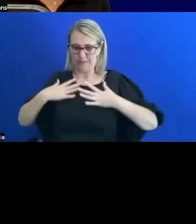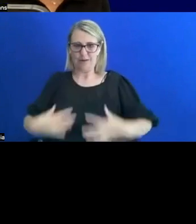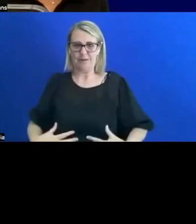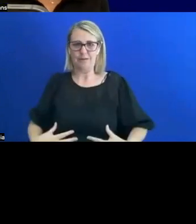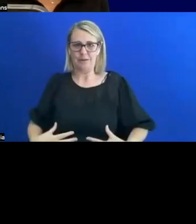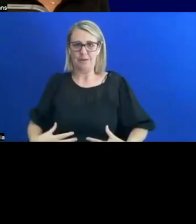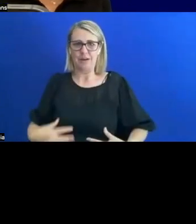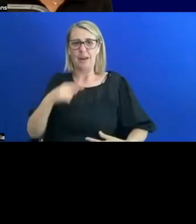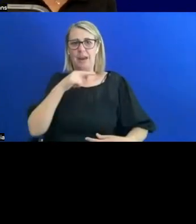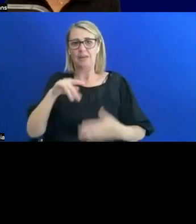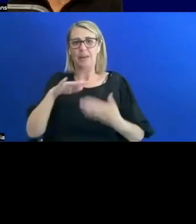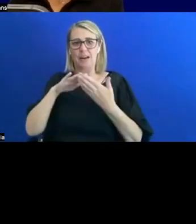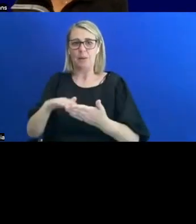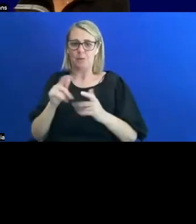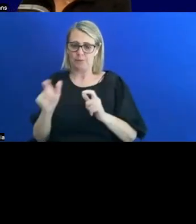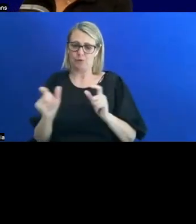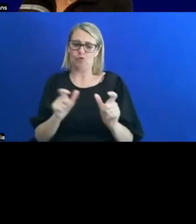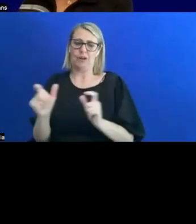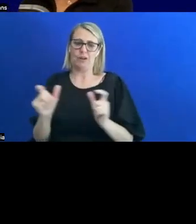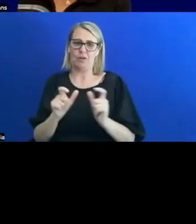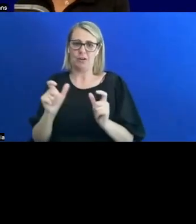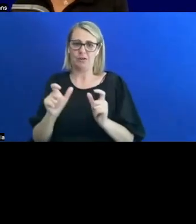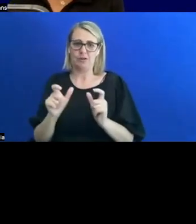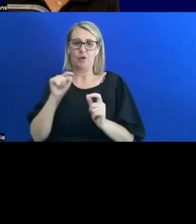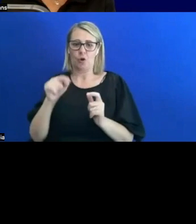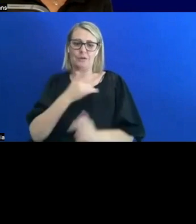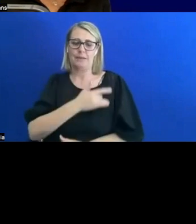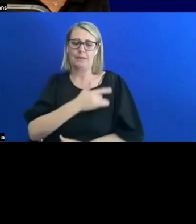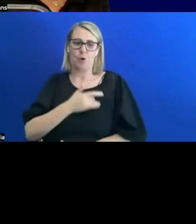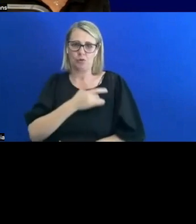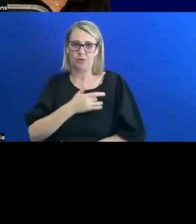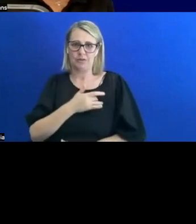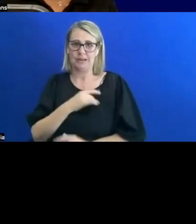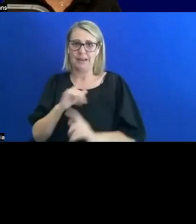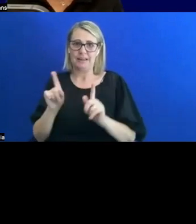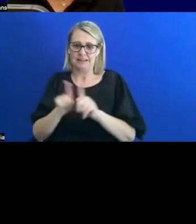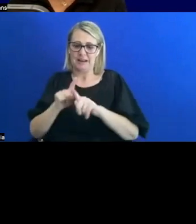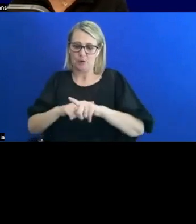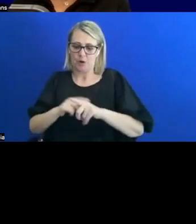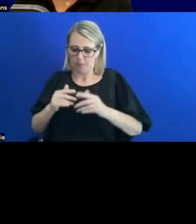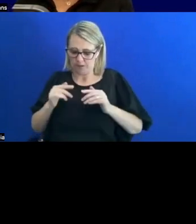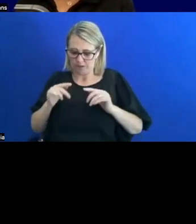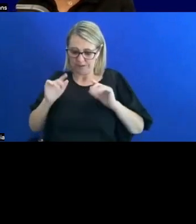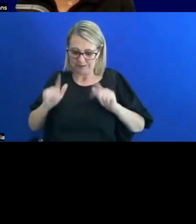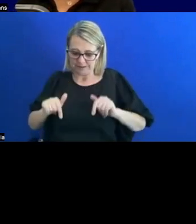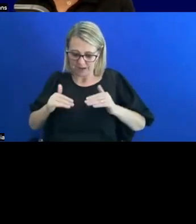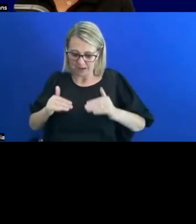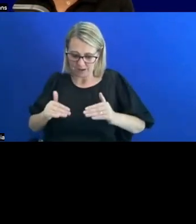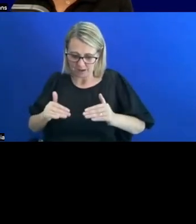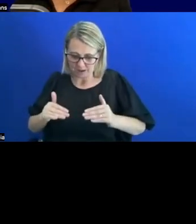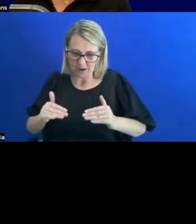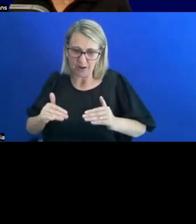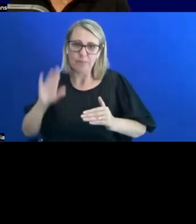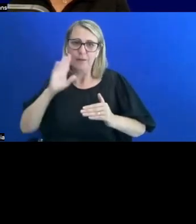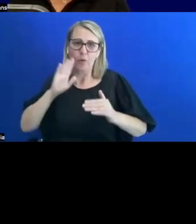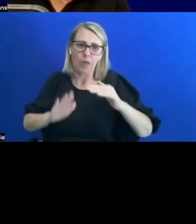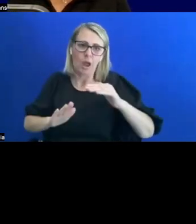them to regulate their resultant emotions while they're still beginning, before they escalate.